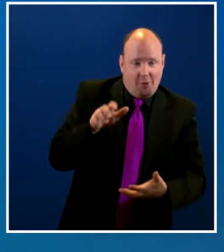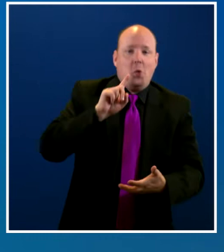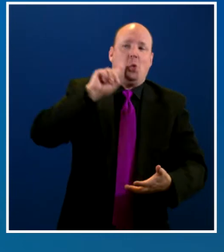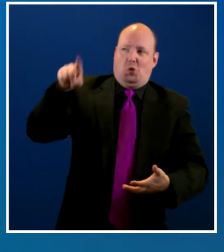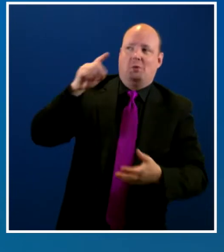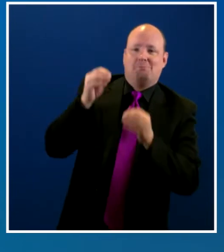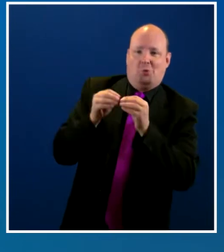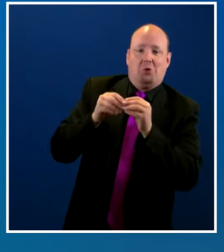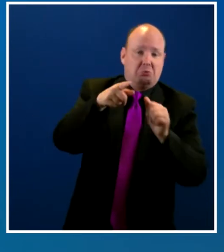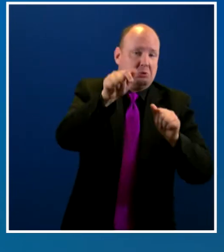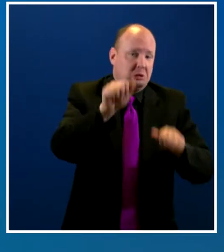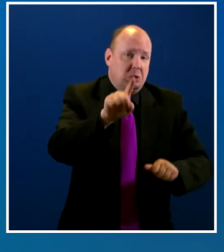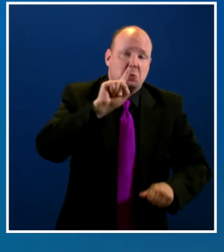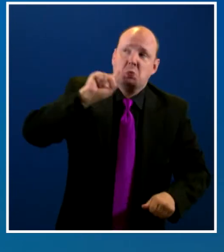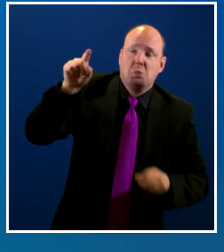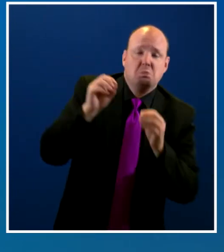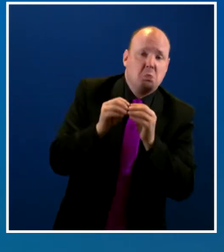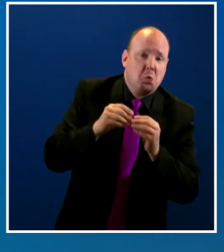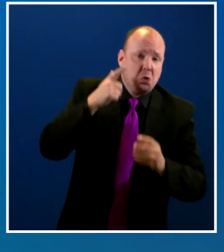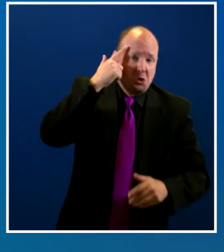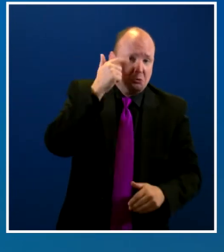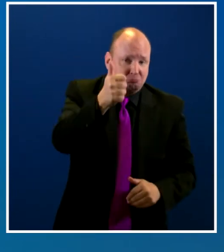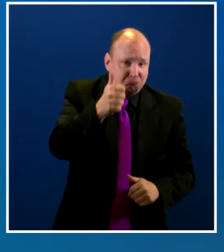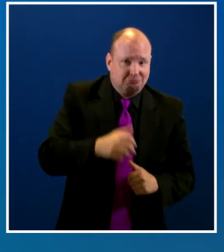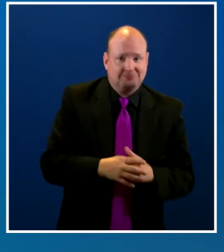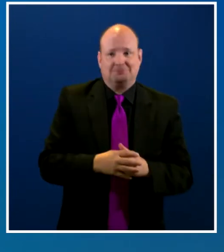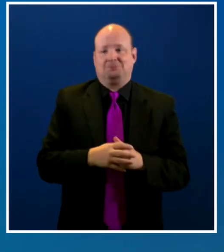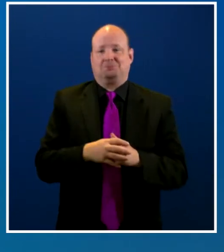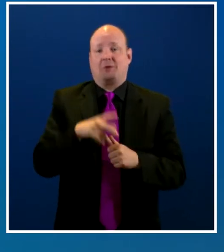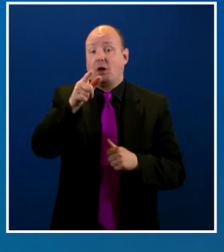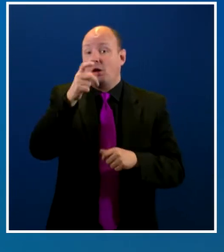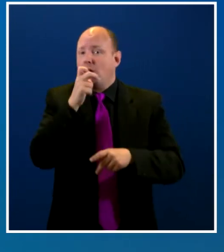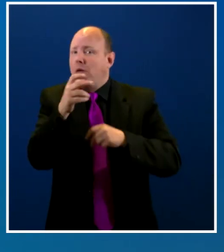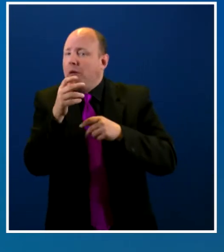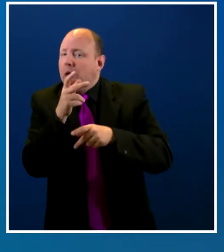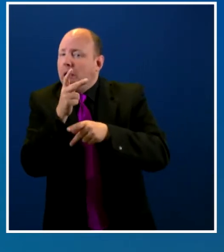Please be on the lookout for scammers and know that no one